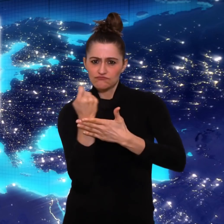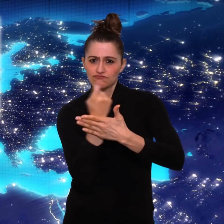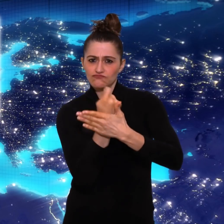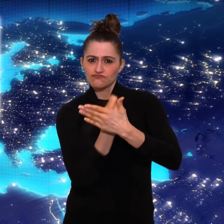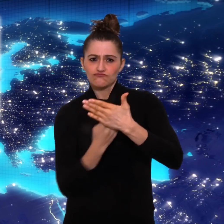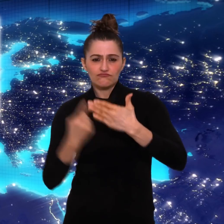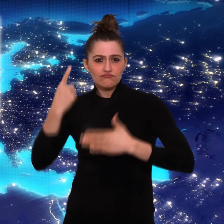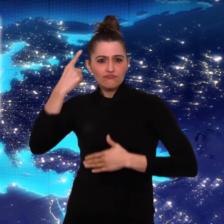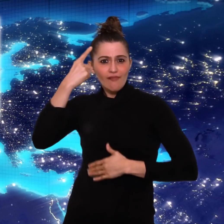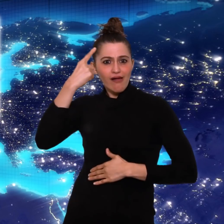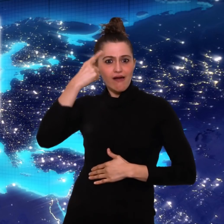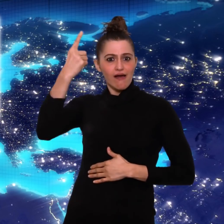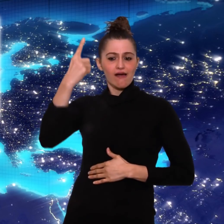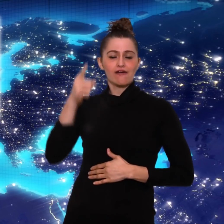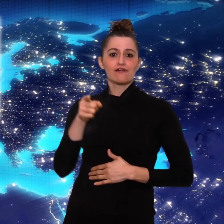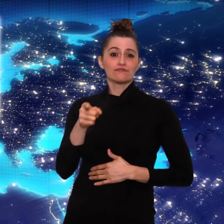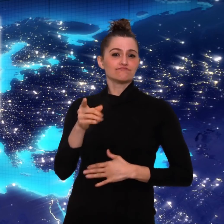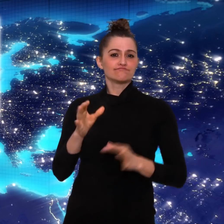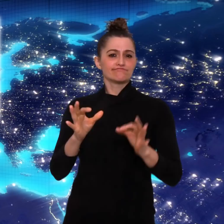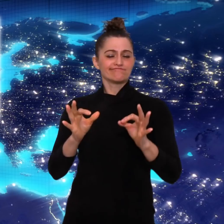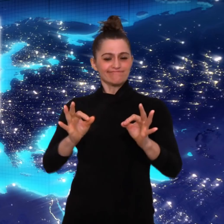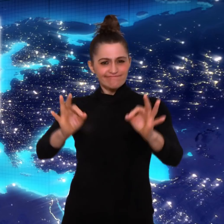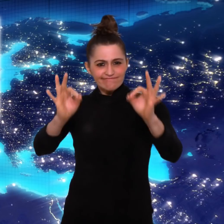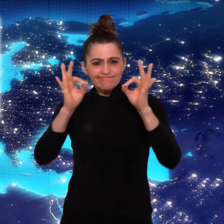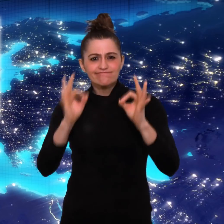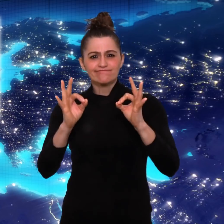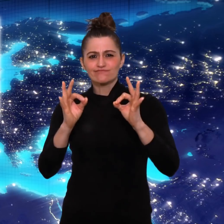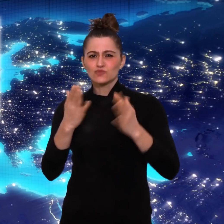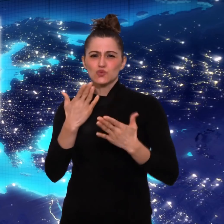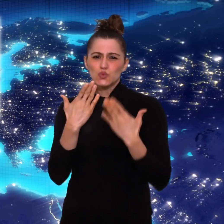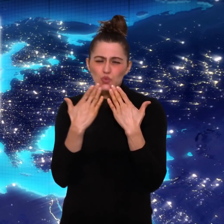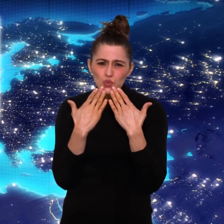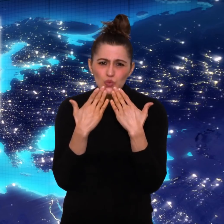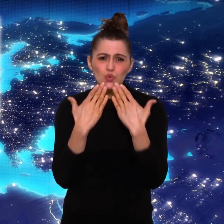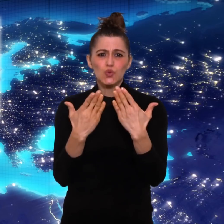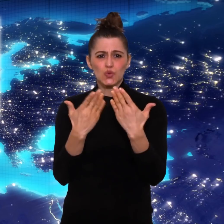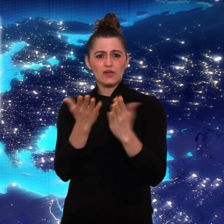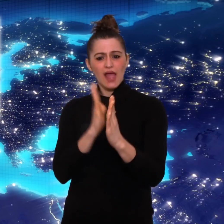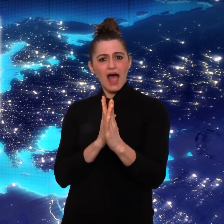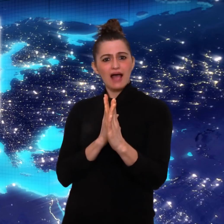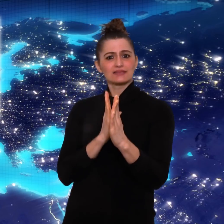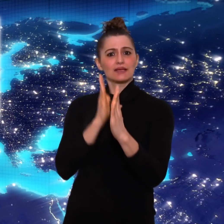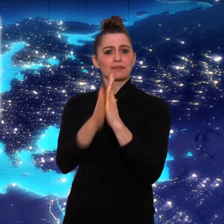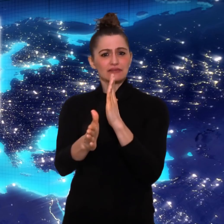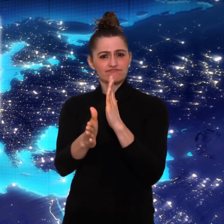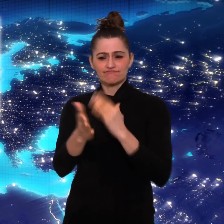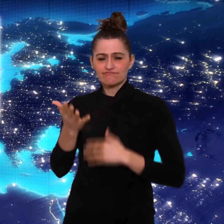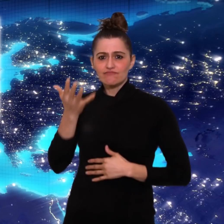designed for maximum accessibility